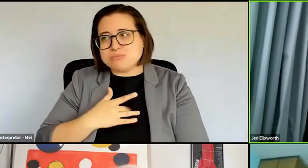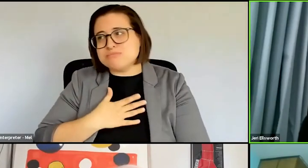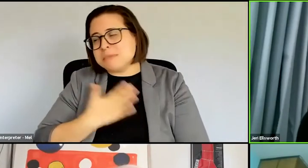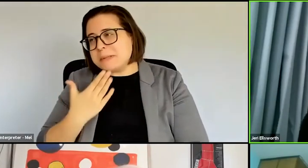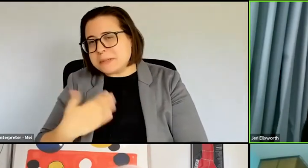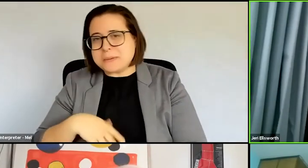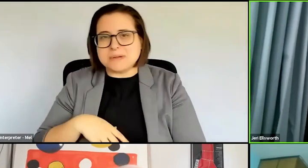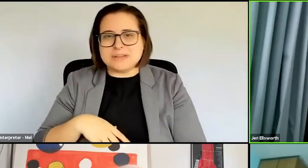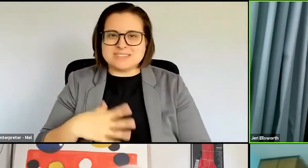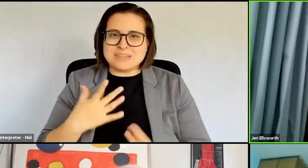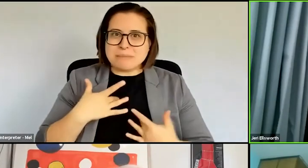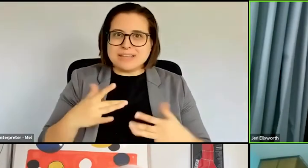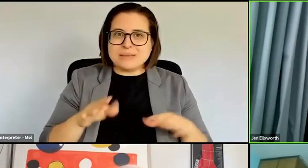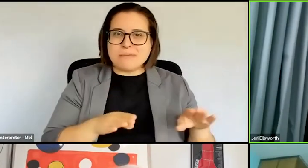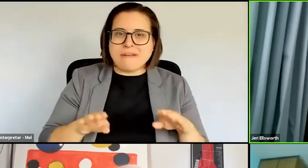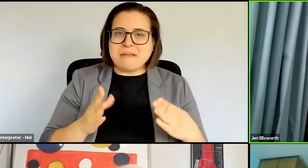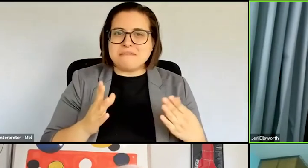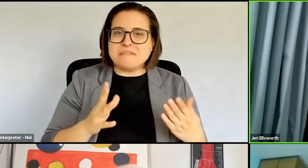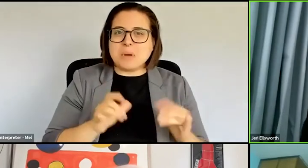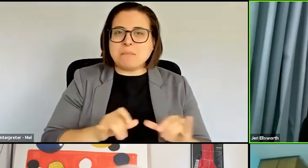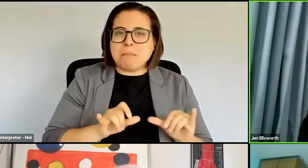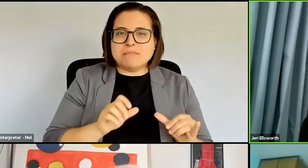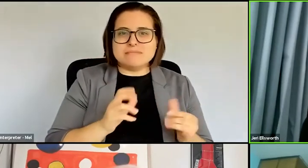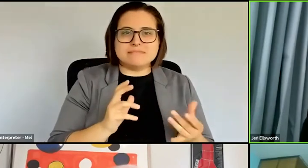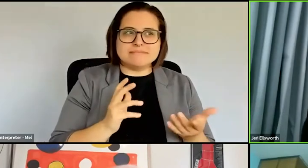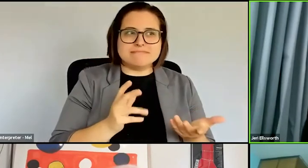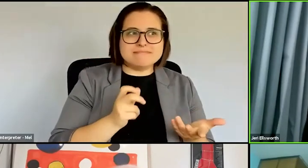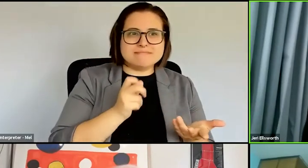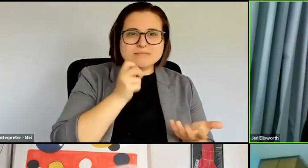behave one way or another, you know, less aggressively towards particular characters